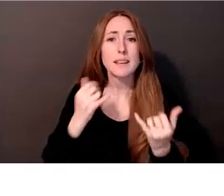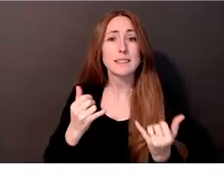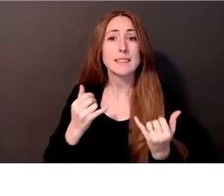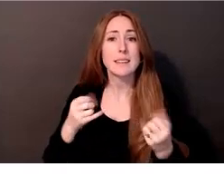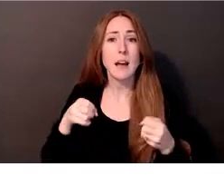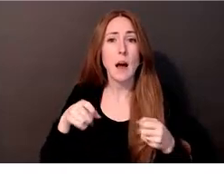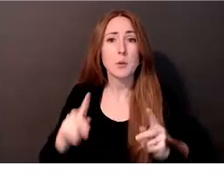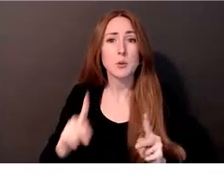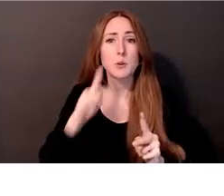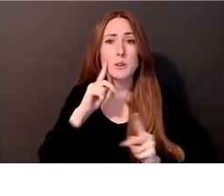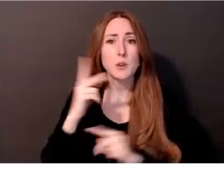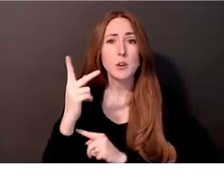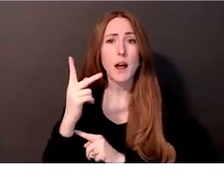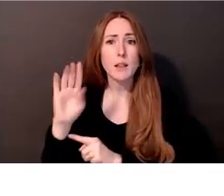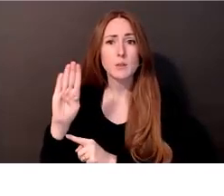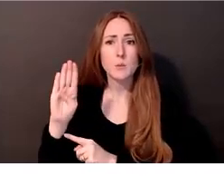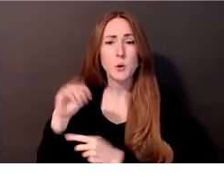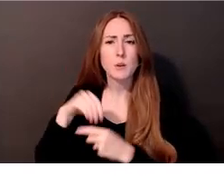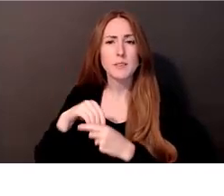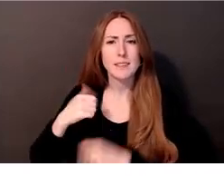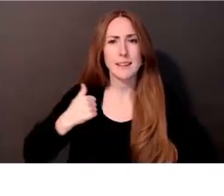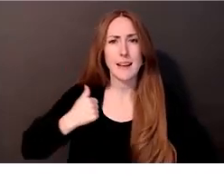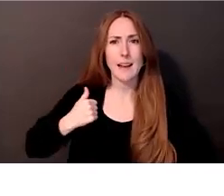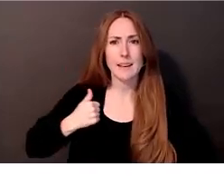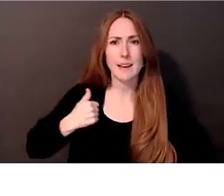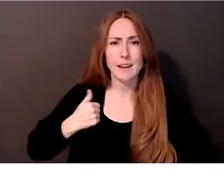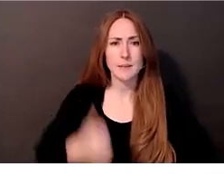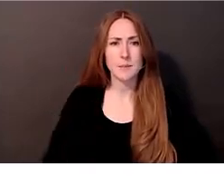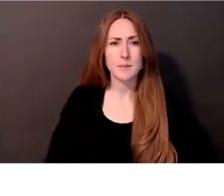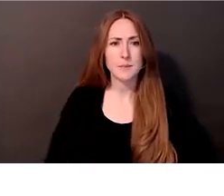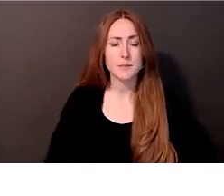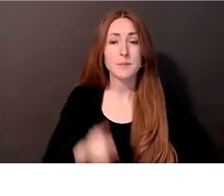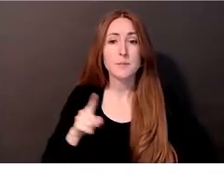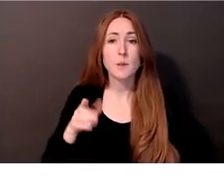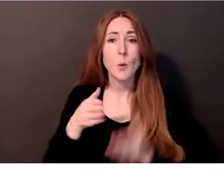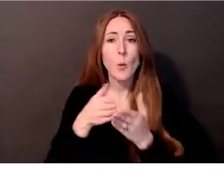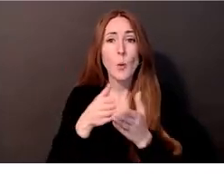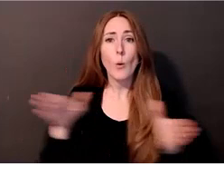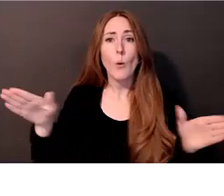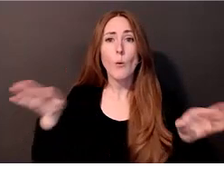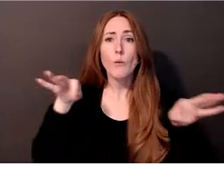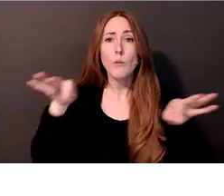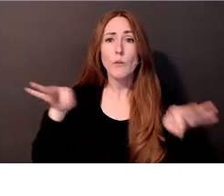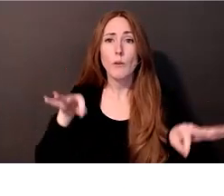And this is a kind of overview of my research projects